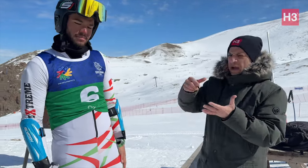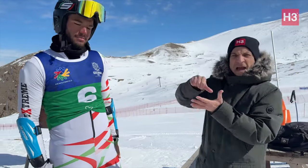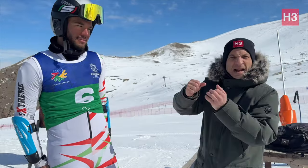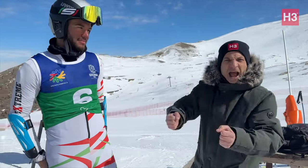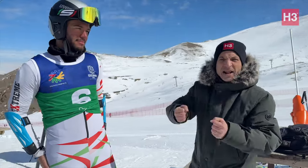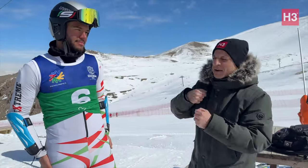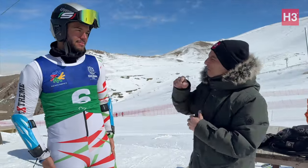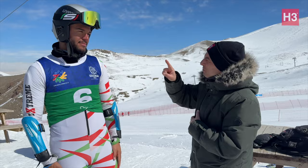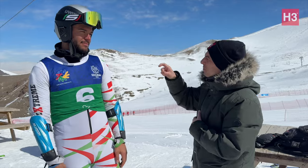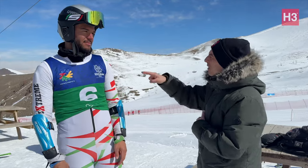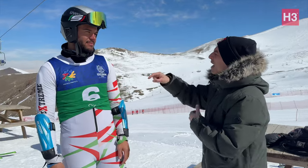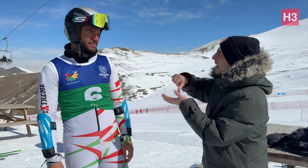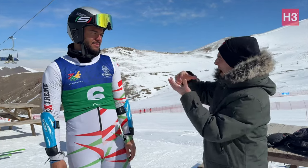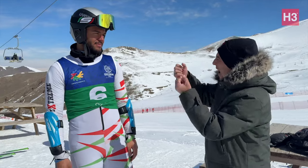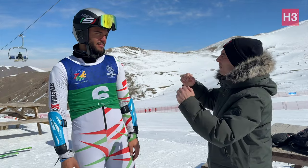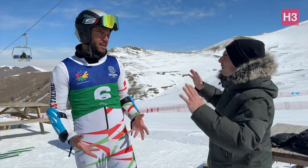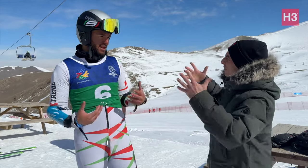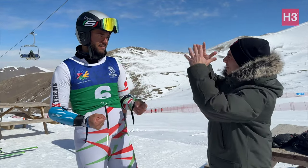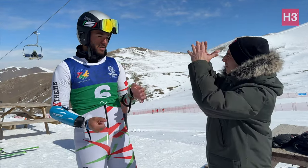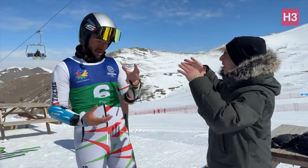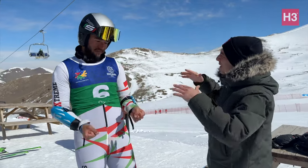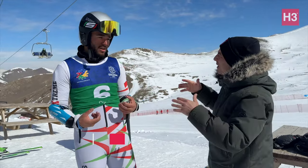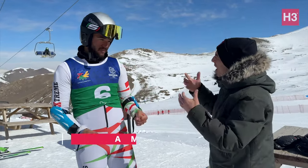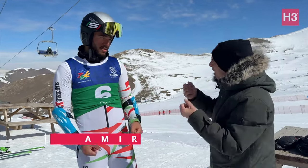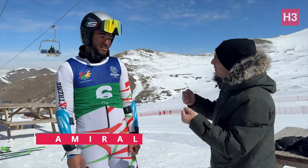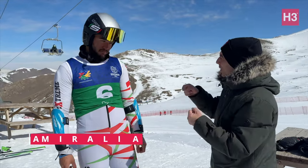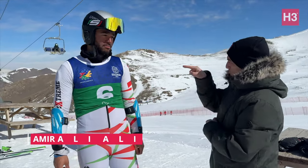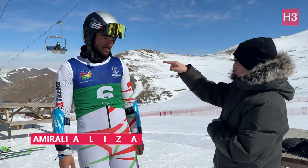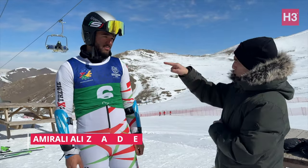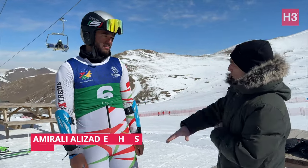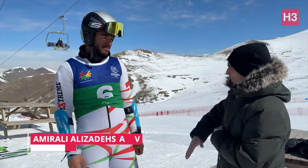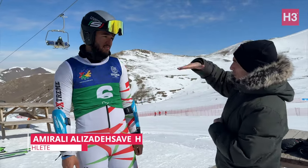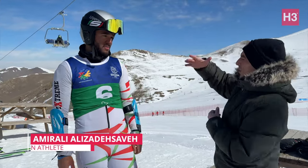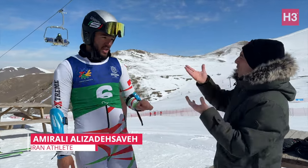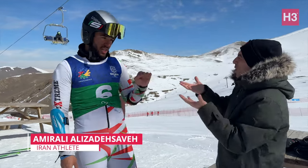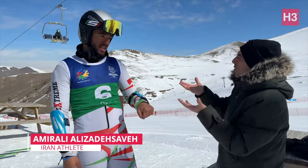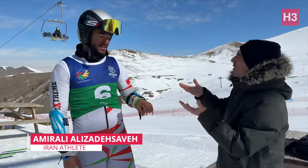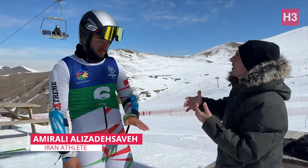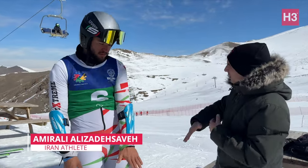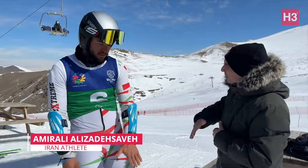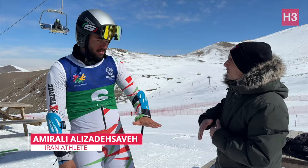to see him skiing. I'm going to ask him if Iran has any mountains. [Amirali]: Yes, there are! I have been training since